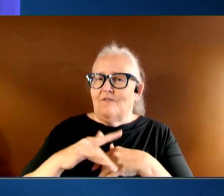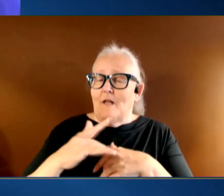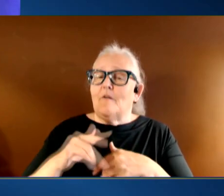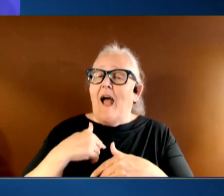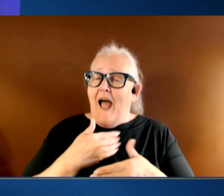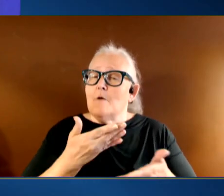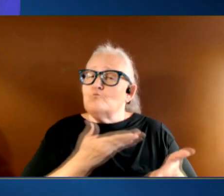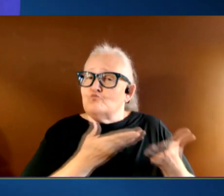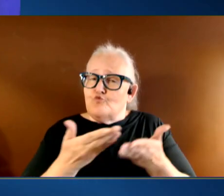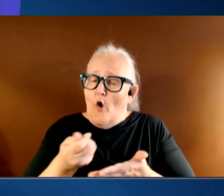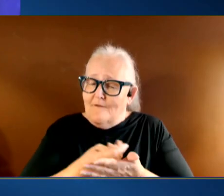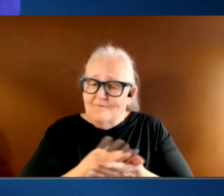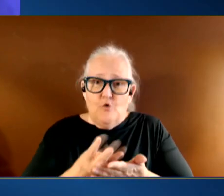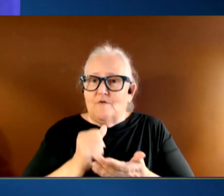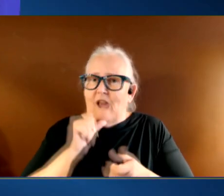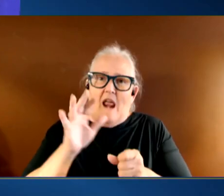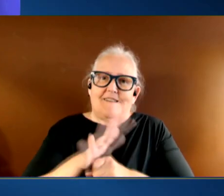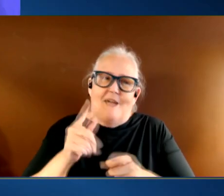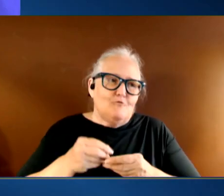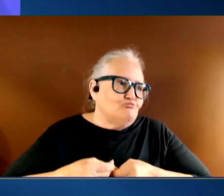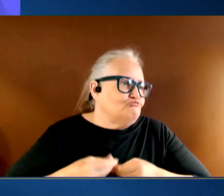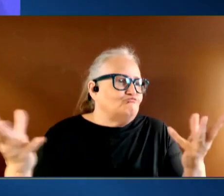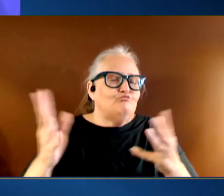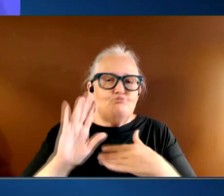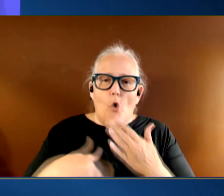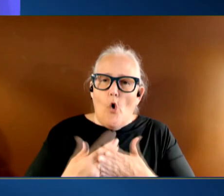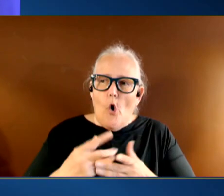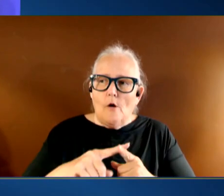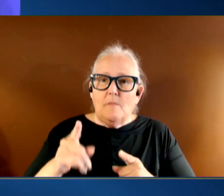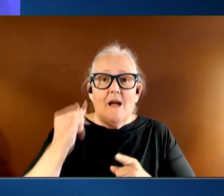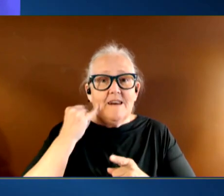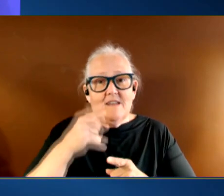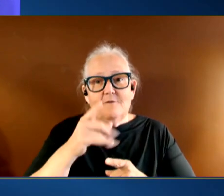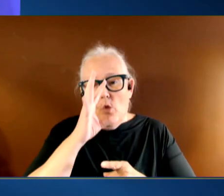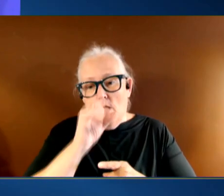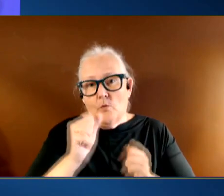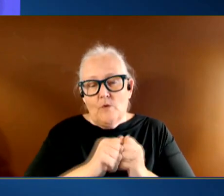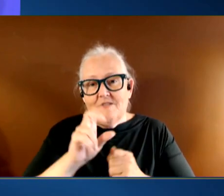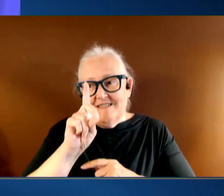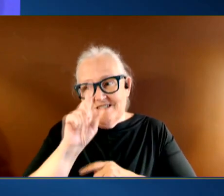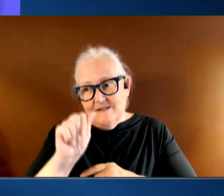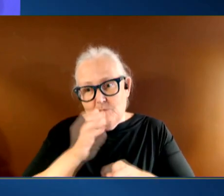you are particularly interested in disability, the application process, come see me. We have some.